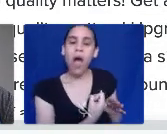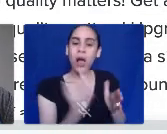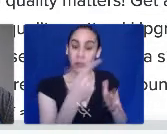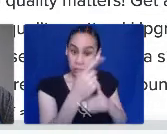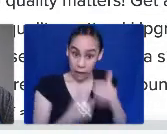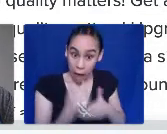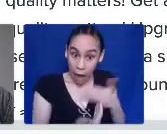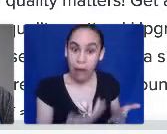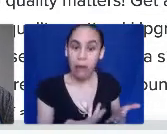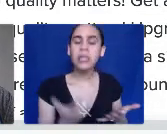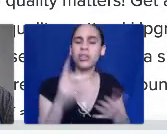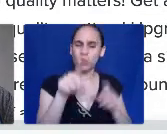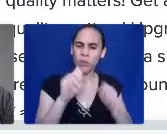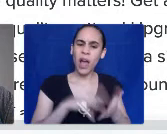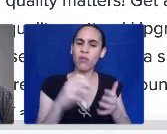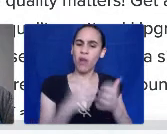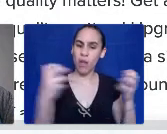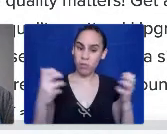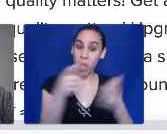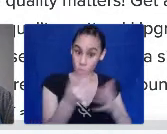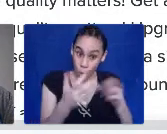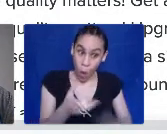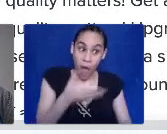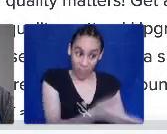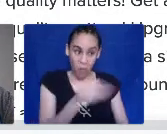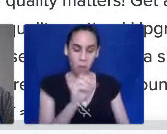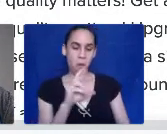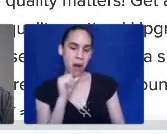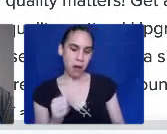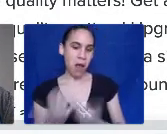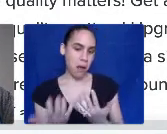a lot in their community process whether you want you want to be there or not and so don't just make